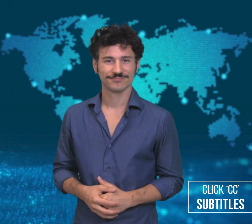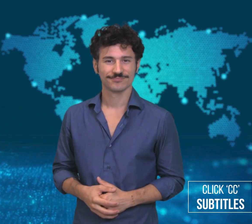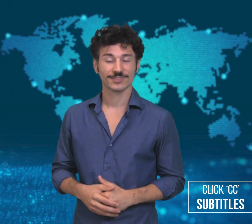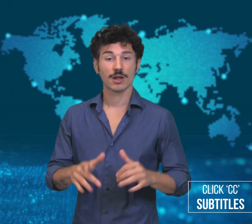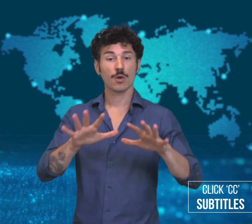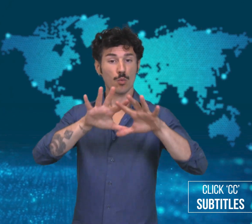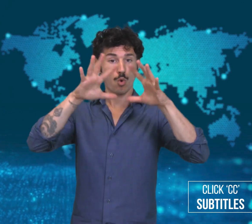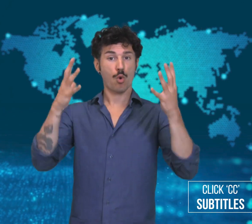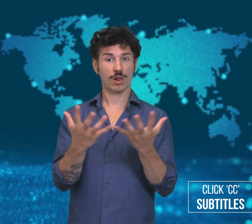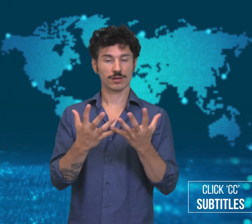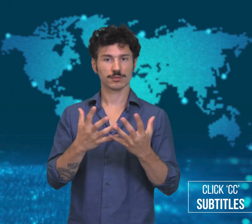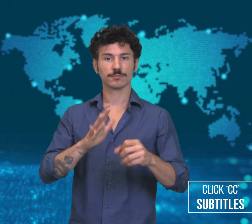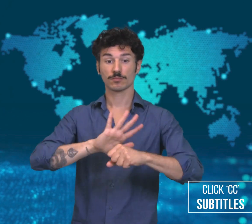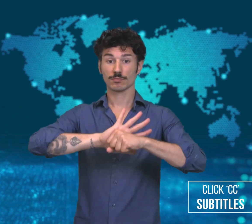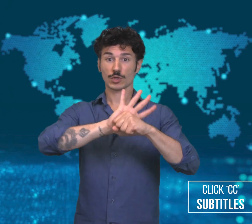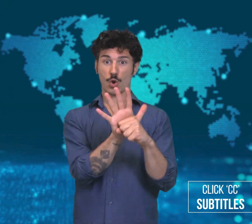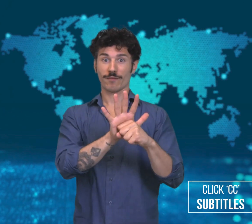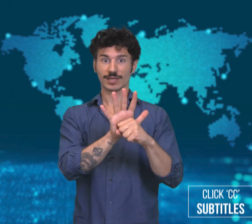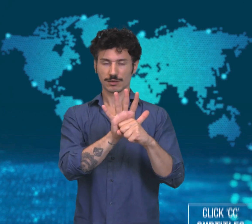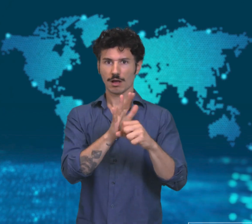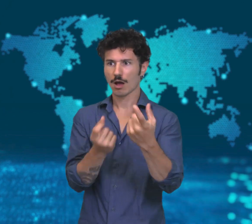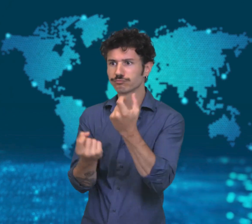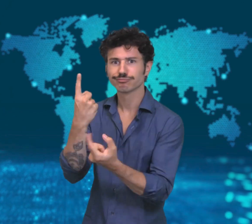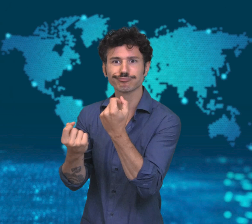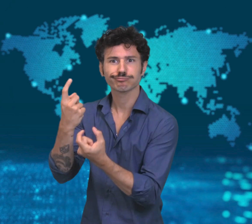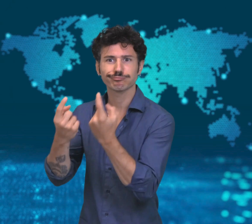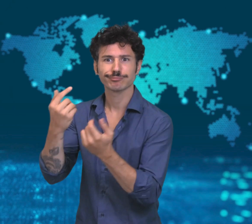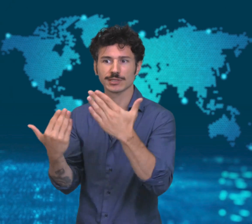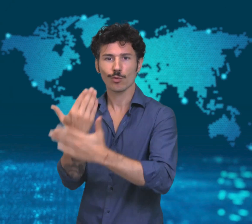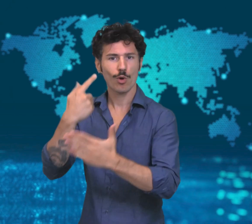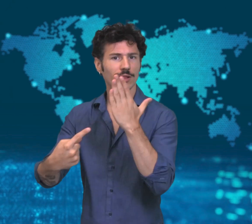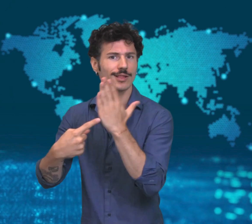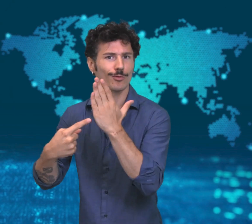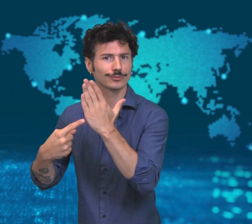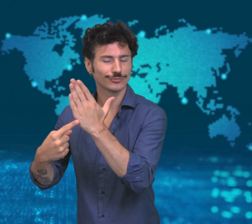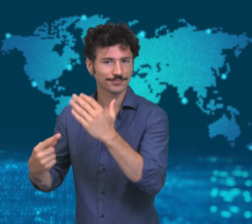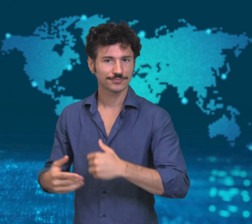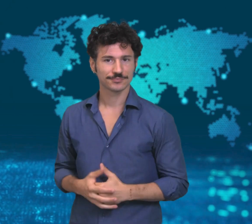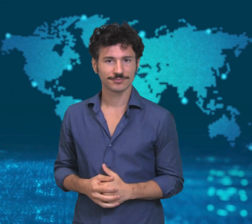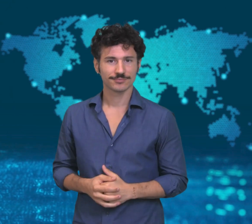COVID-19 triggers innovation.